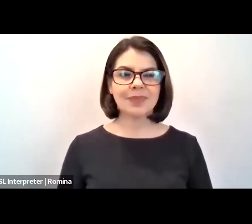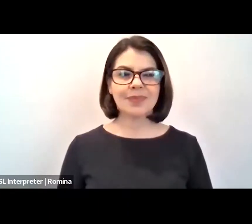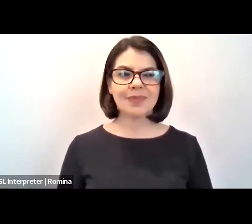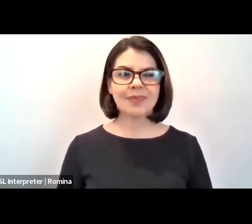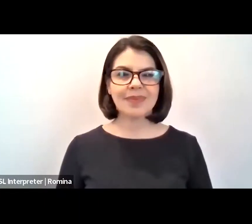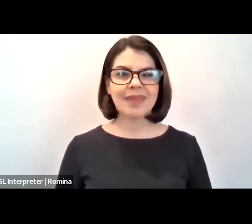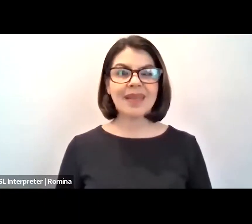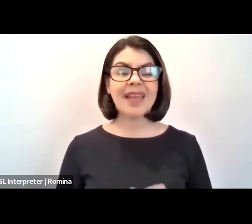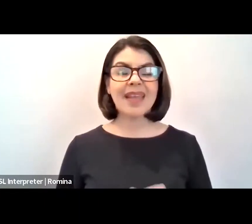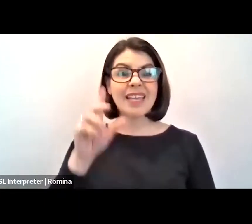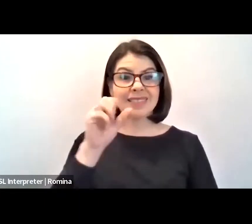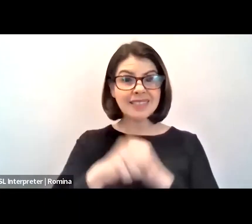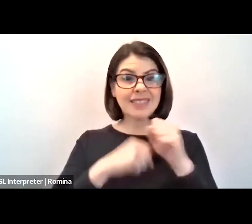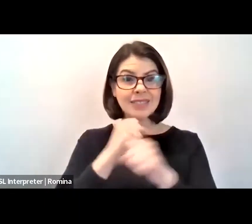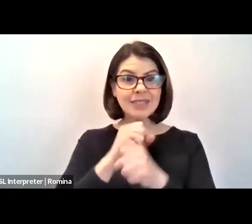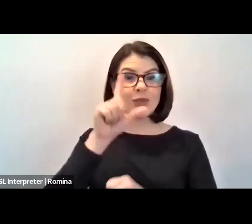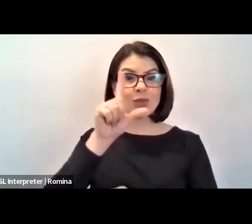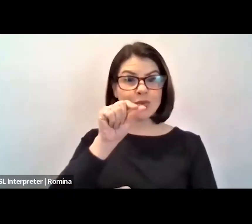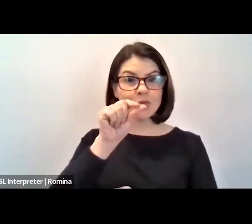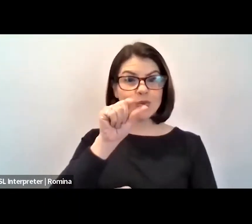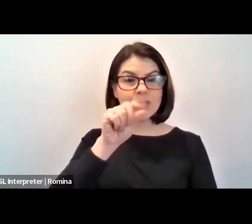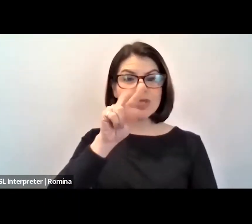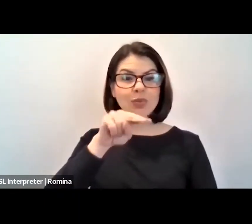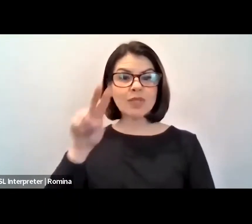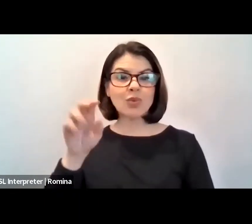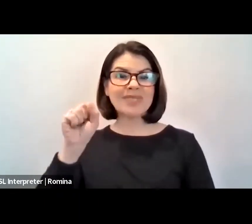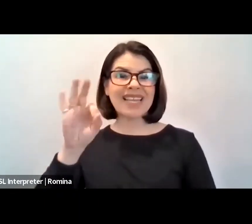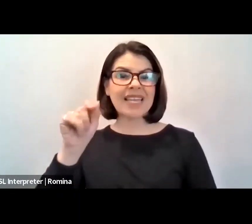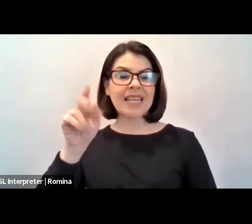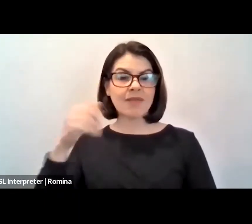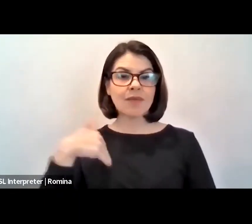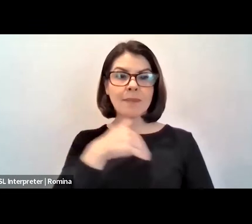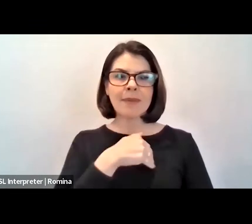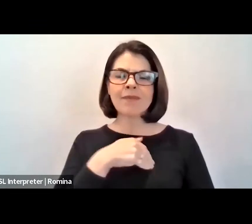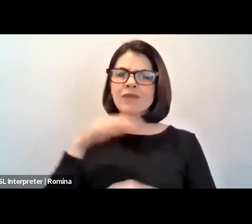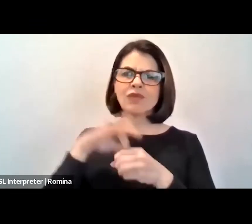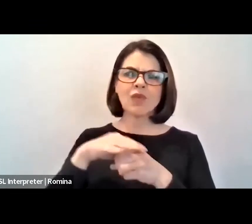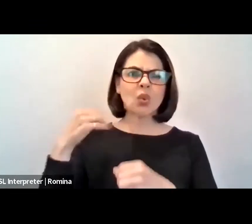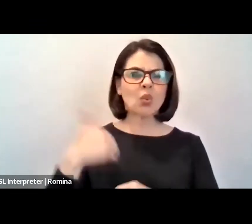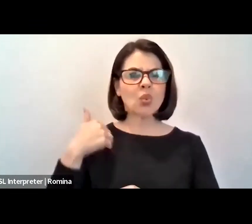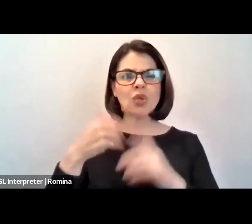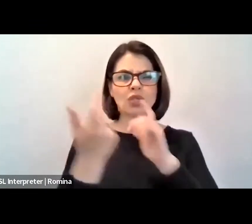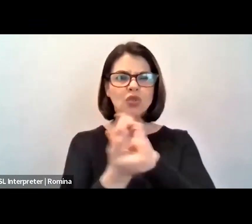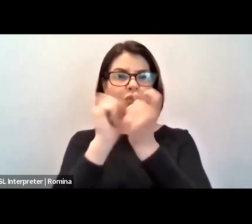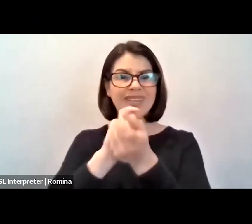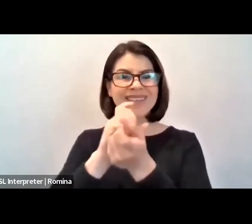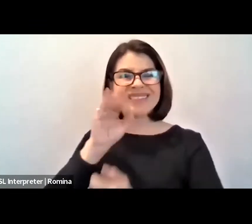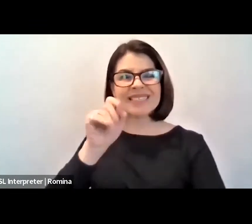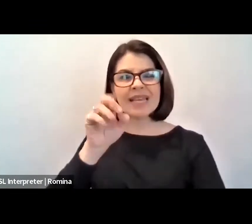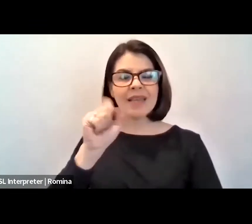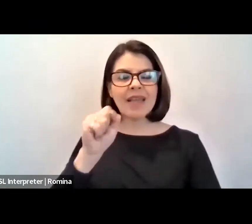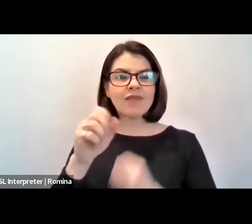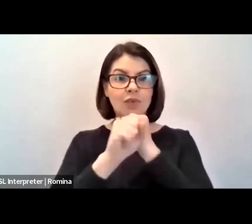In 2022 SAG AFTRA members voted overwhelmingly to ratify the SAG AFTRA commercial's contract.